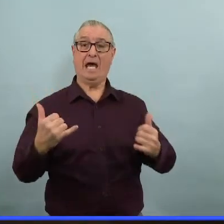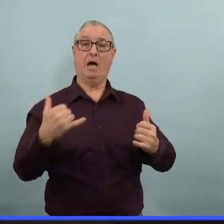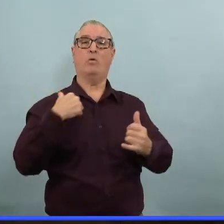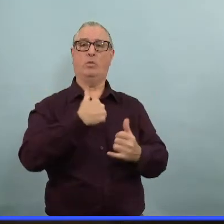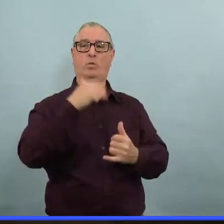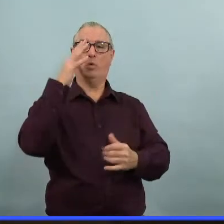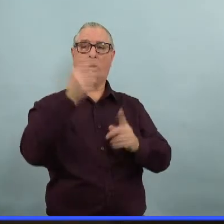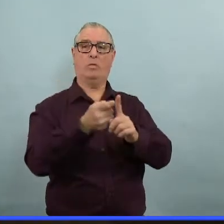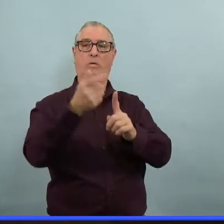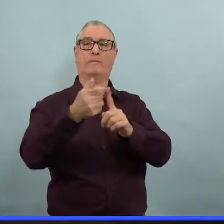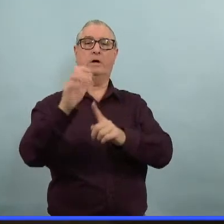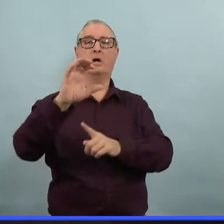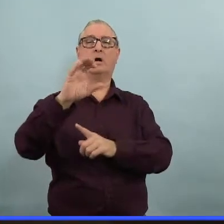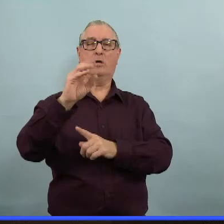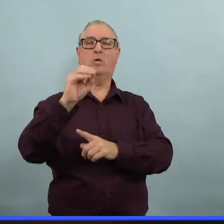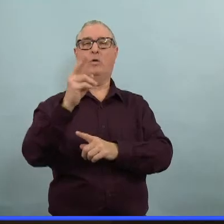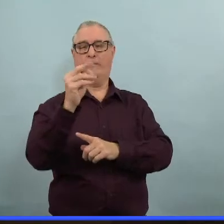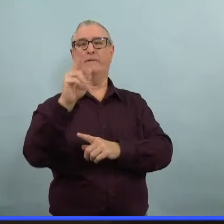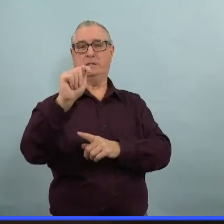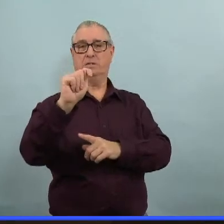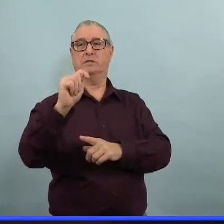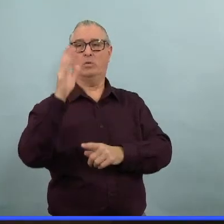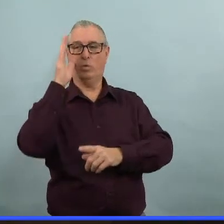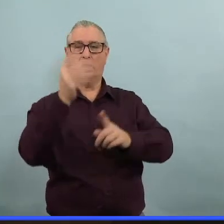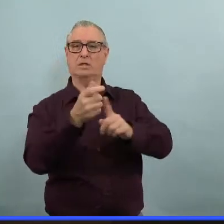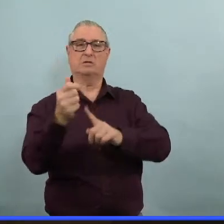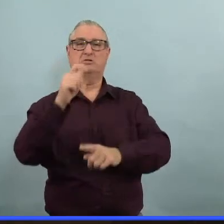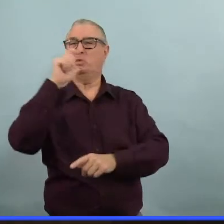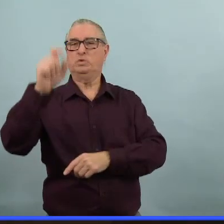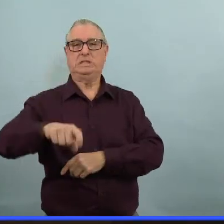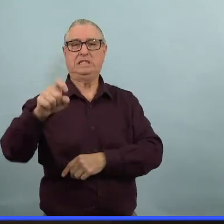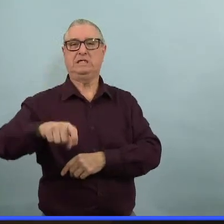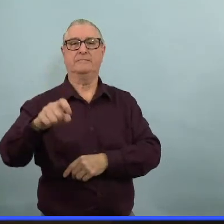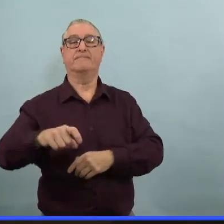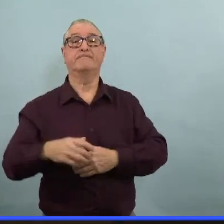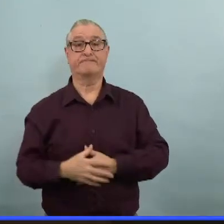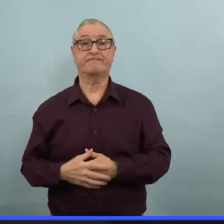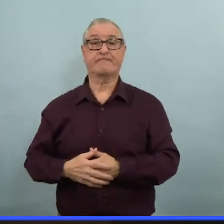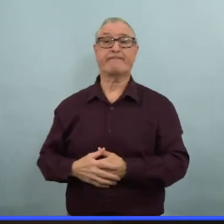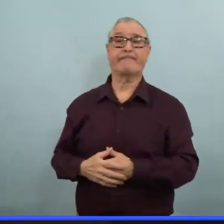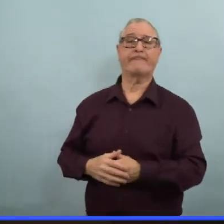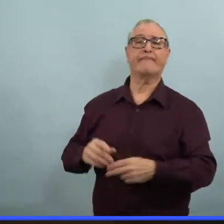thanks and when you were making these orders uh what did you hear from religious leaders about this